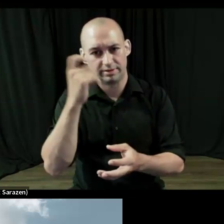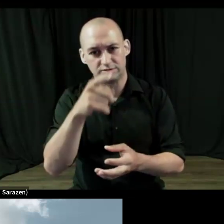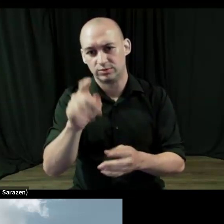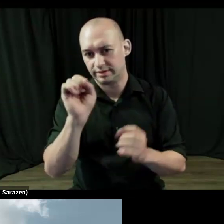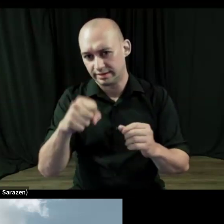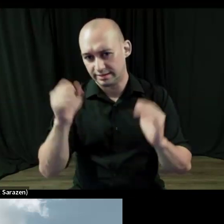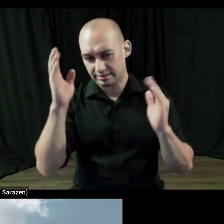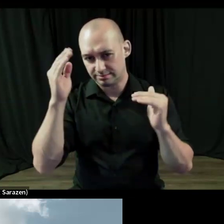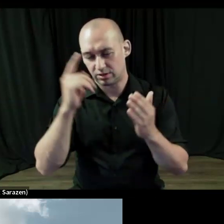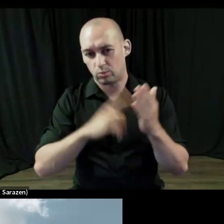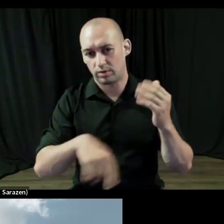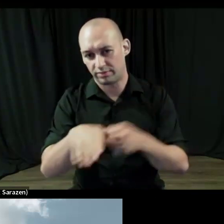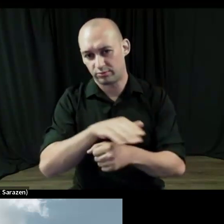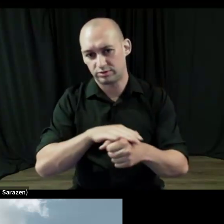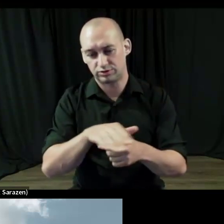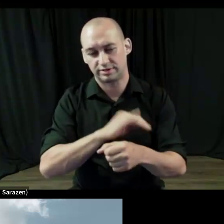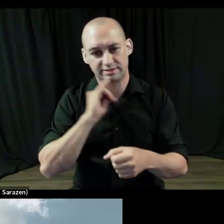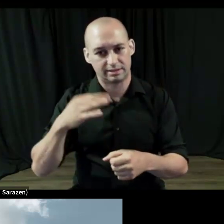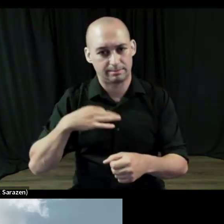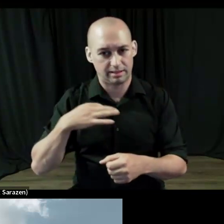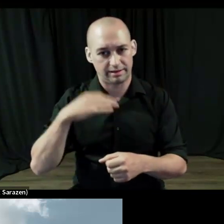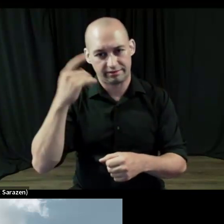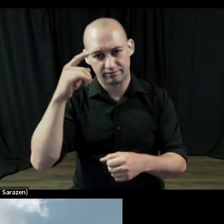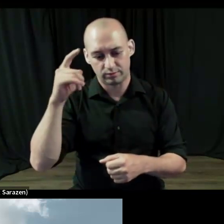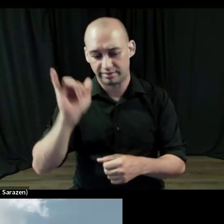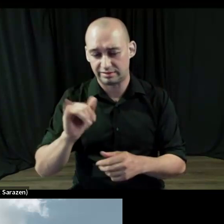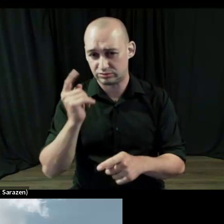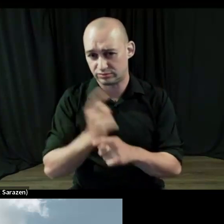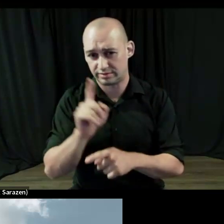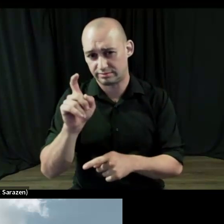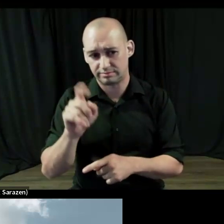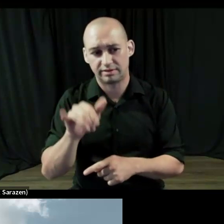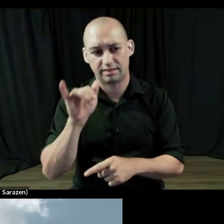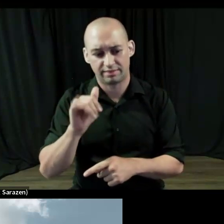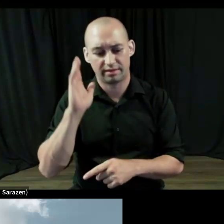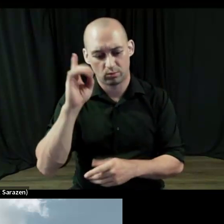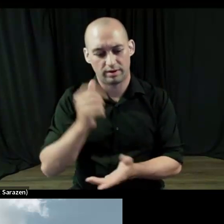region is applying for? Would that be correct? Yeah, that would be really helpful, Rebecca. And